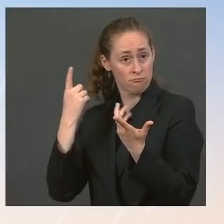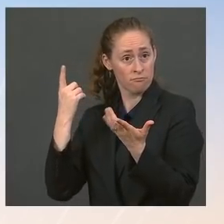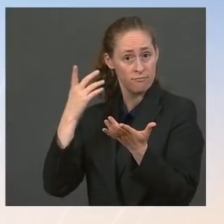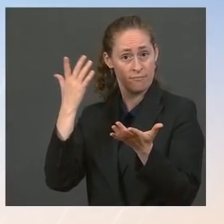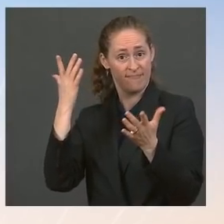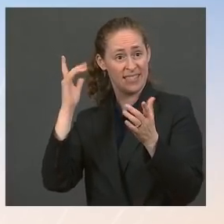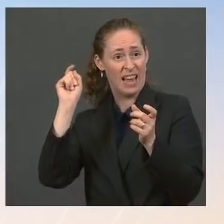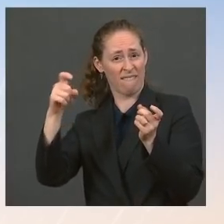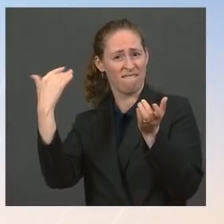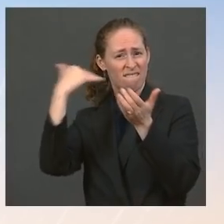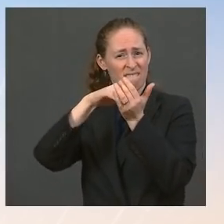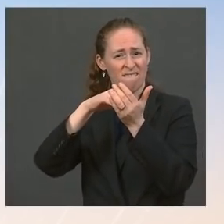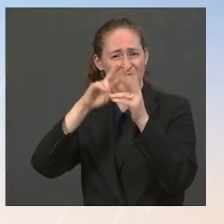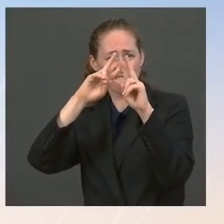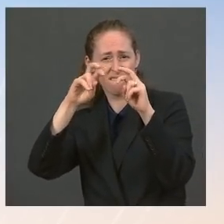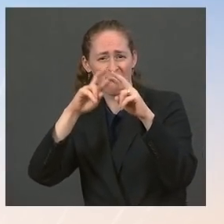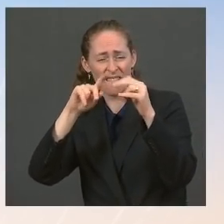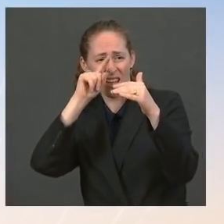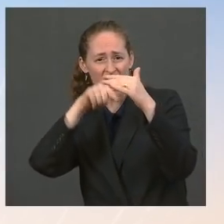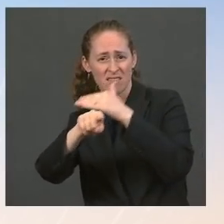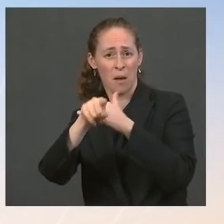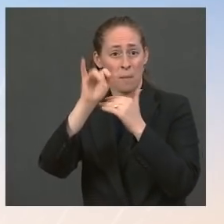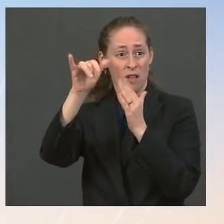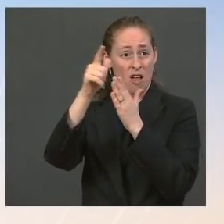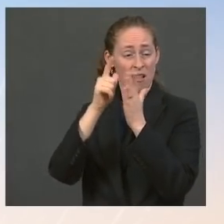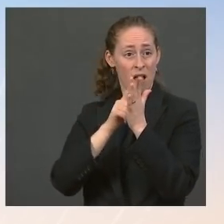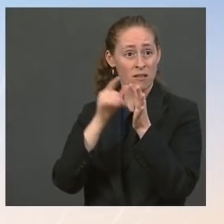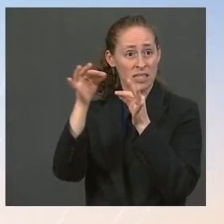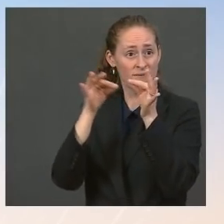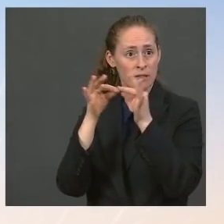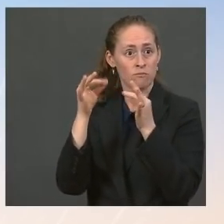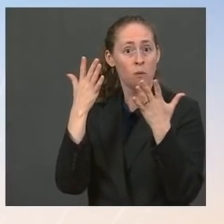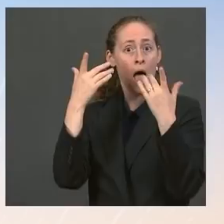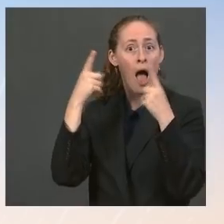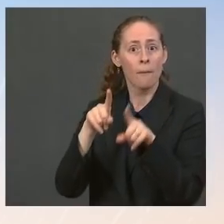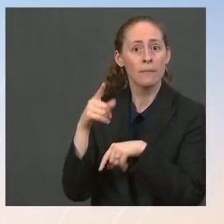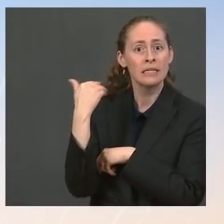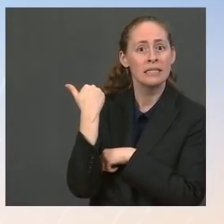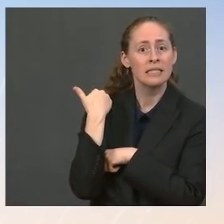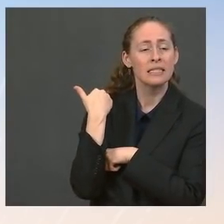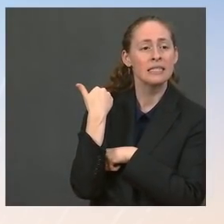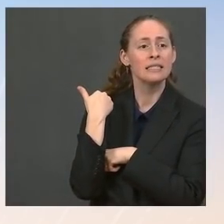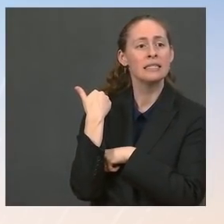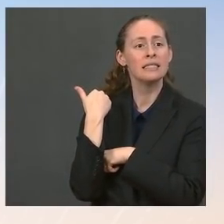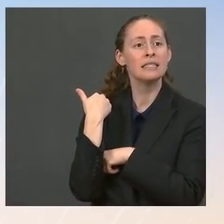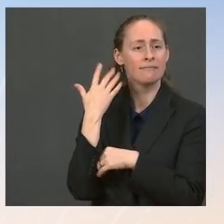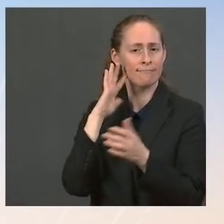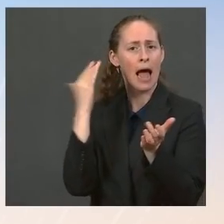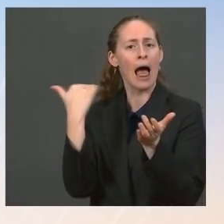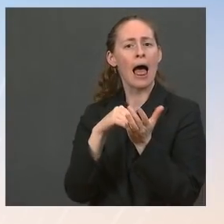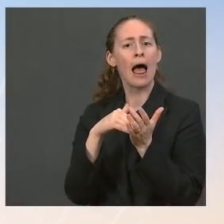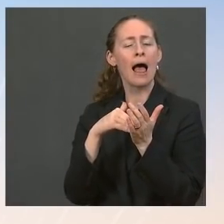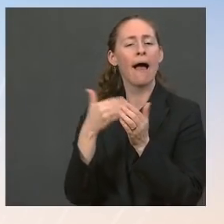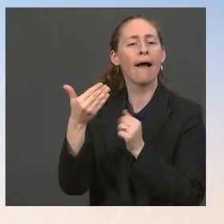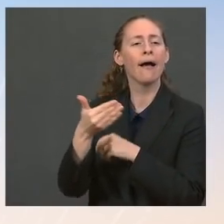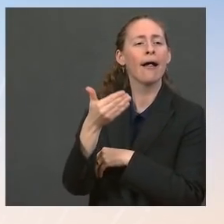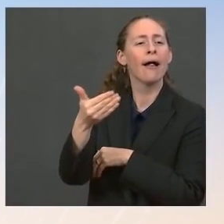what we've just experienced in the last several weeks -- just the first of many similar instances to occur in this country on the border? Secretary Mayorkas: What instance